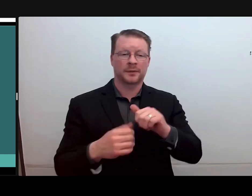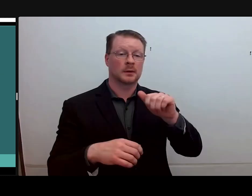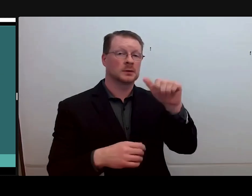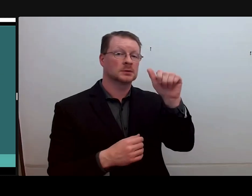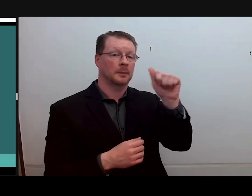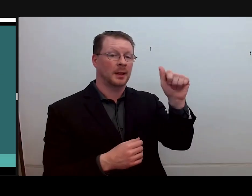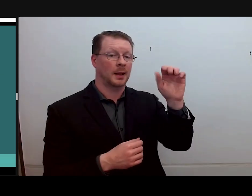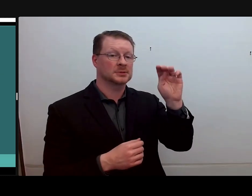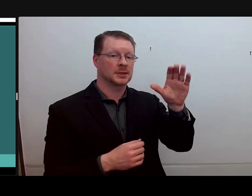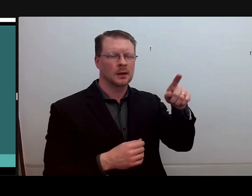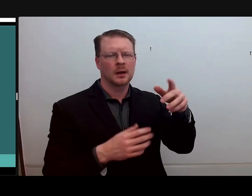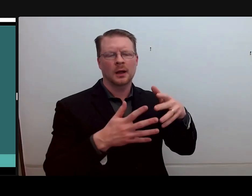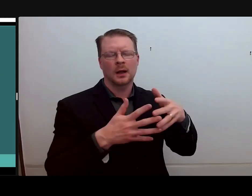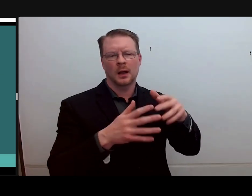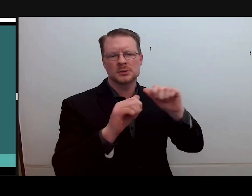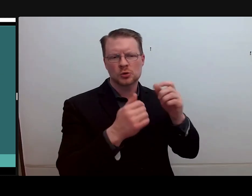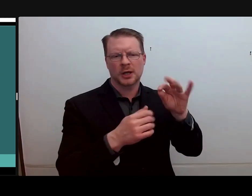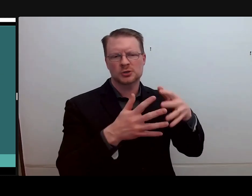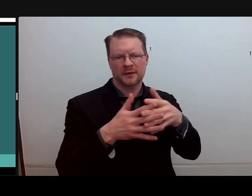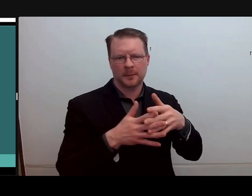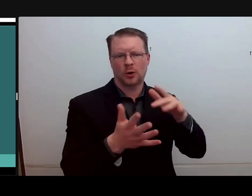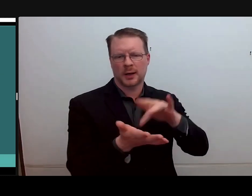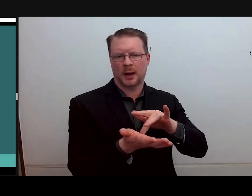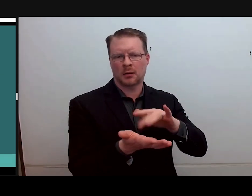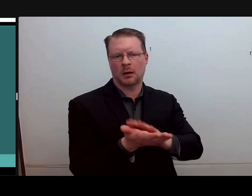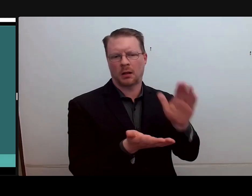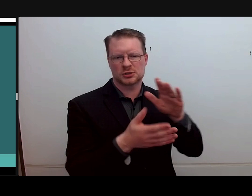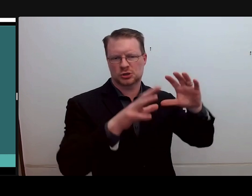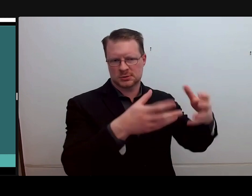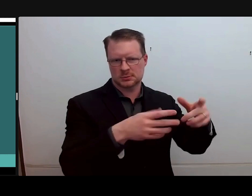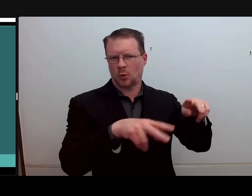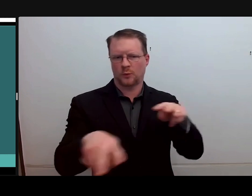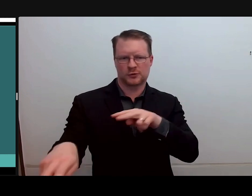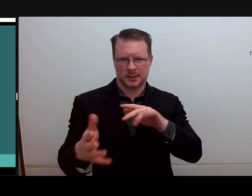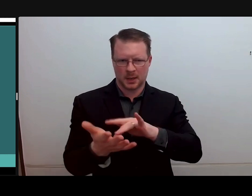One study with the AAMC, which is the Association of American Medical Colleges--